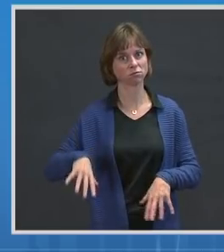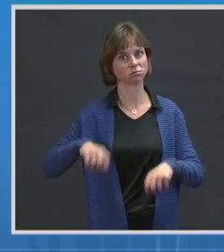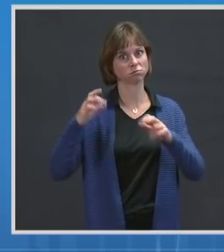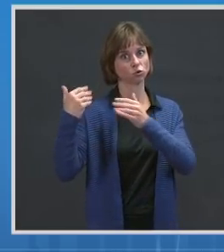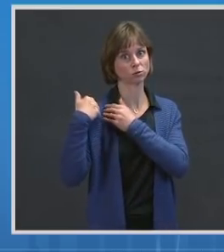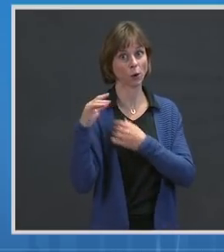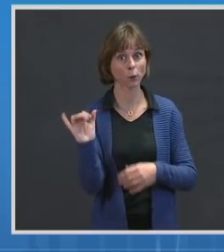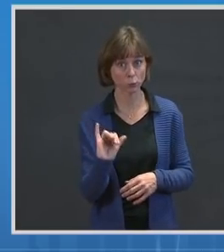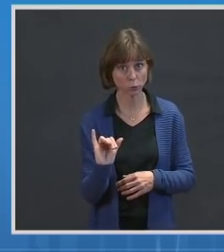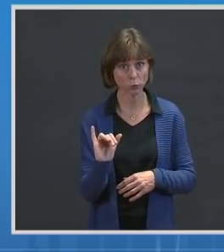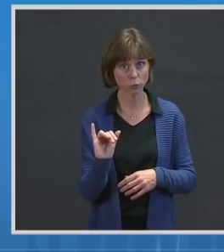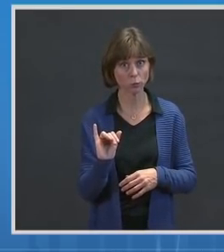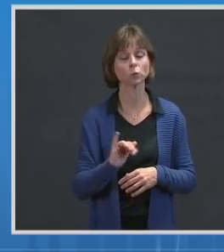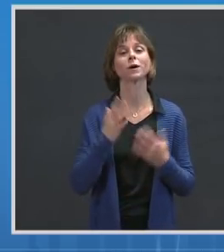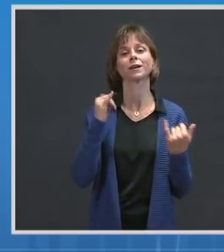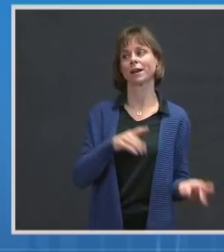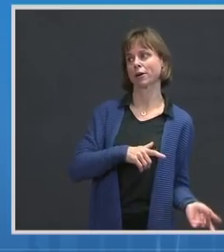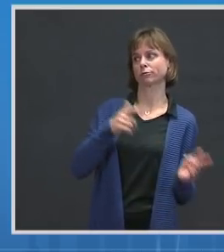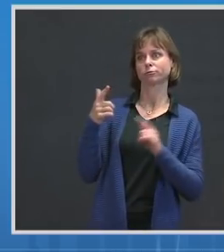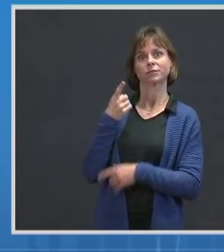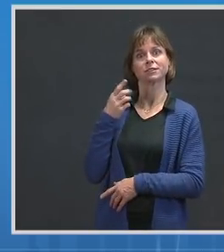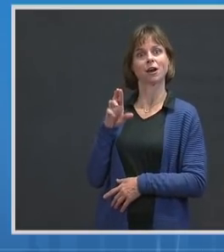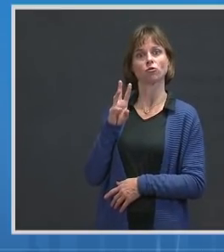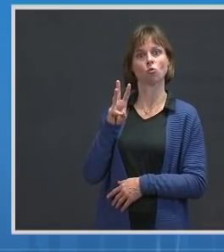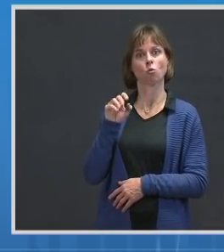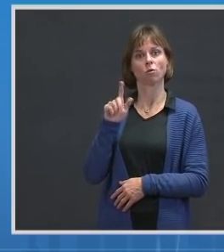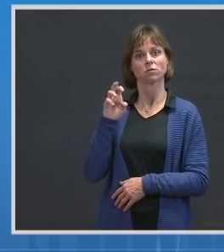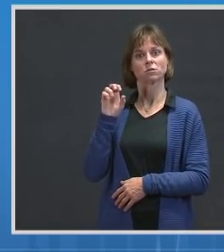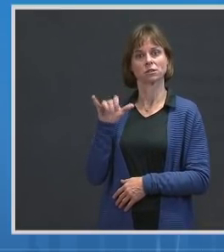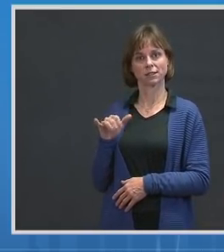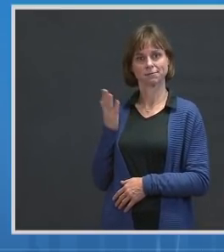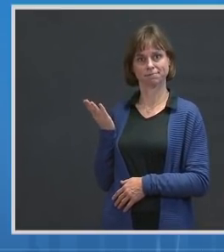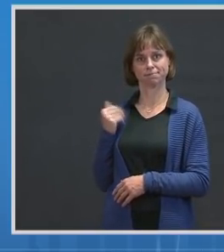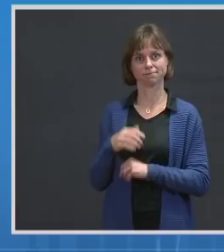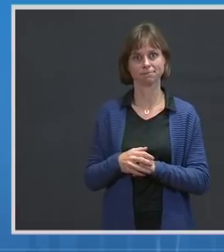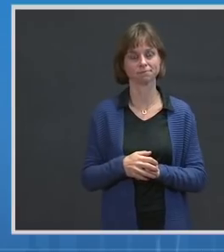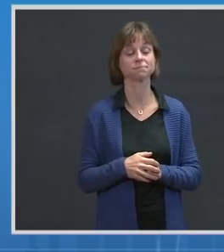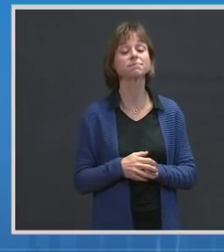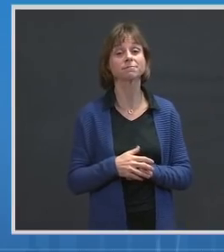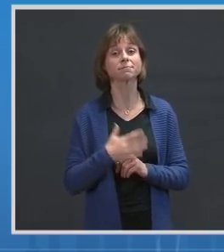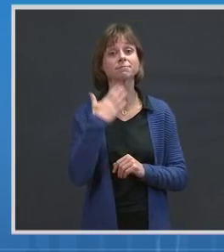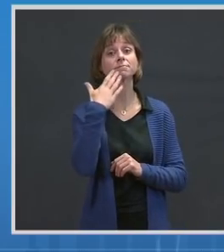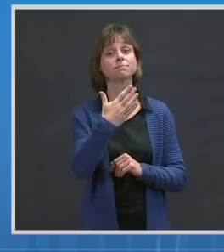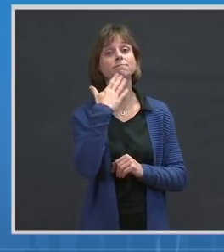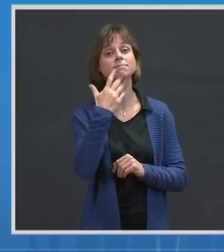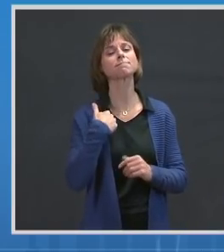With that, let me turn it over to Dr. Walensky. Dr. Walensky. Dr. Walensky: Thank you. I'm so glad to be back with you today